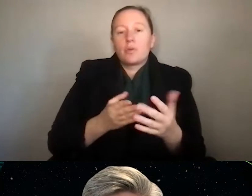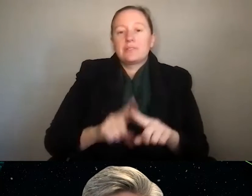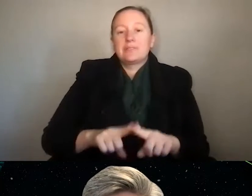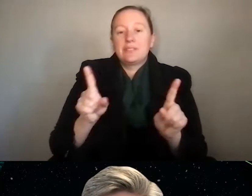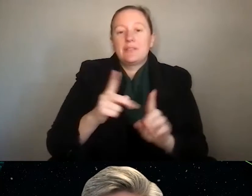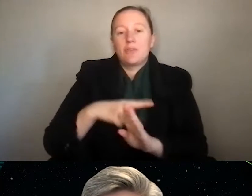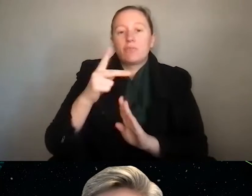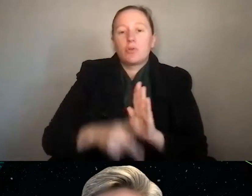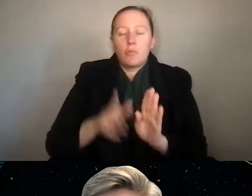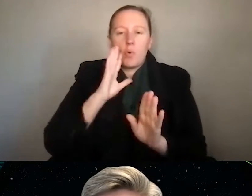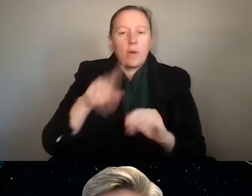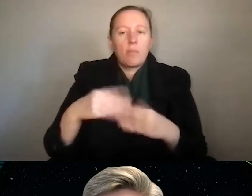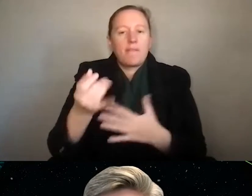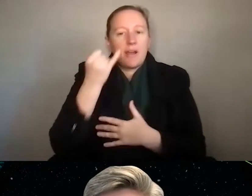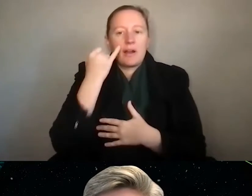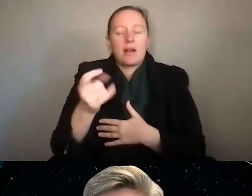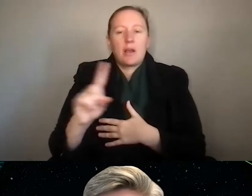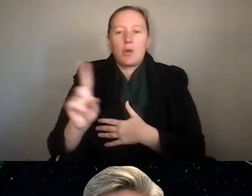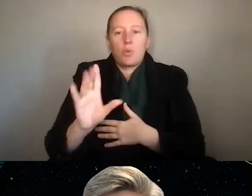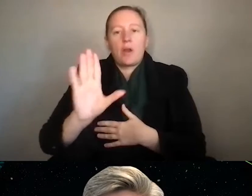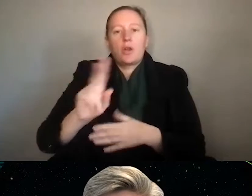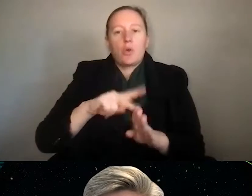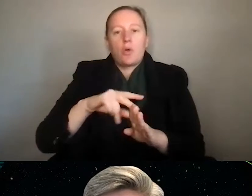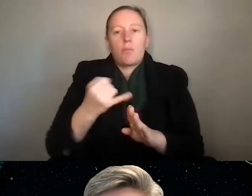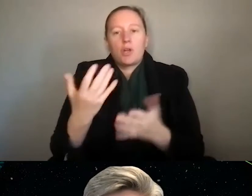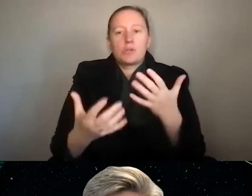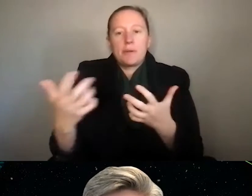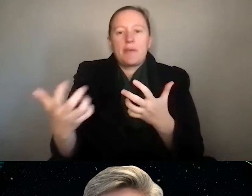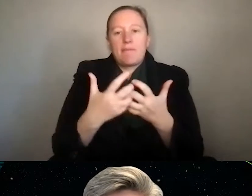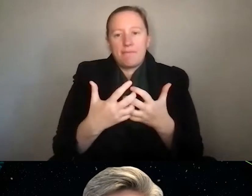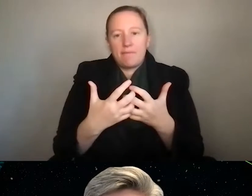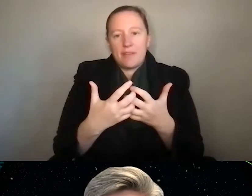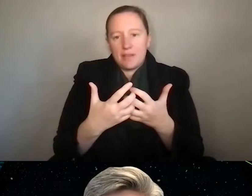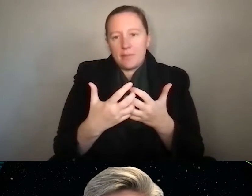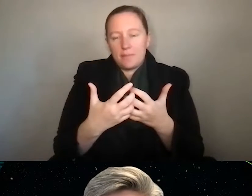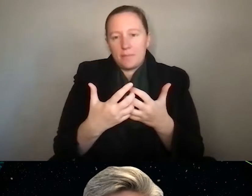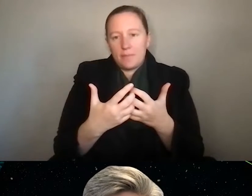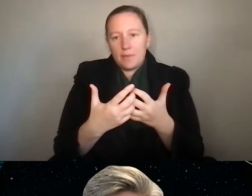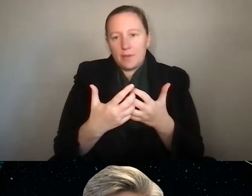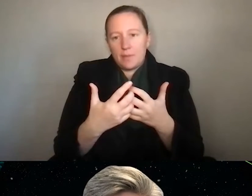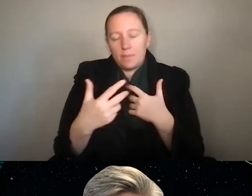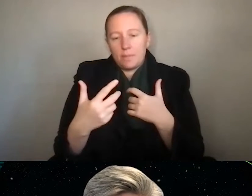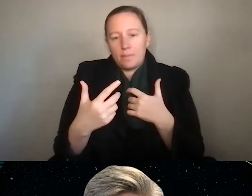an idea where your project may fit. And again, it's may fit.